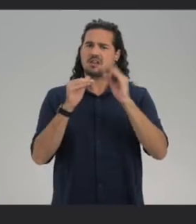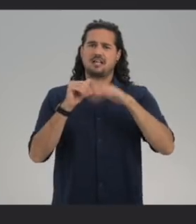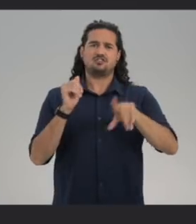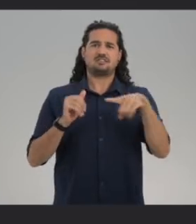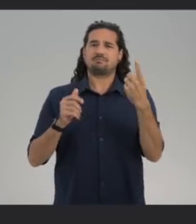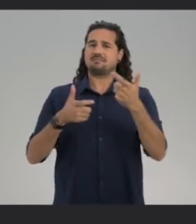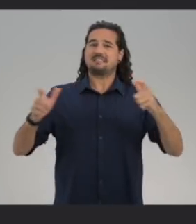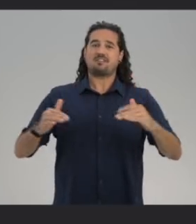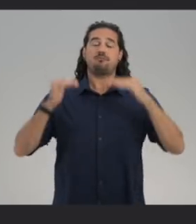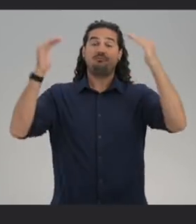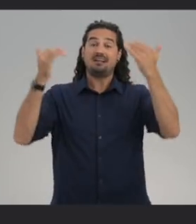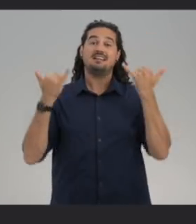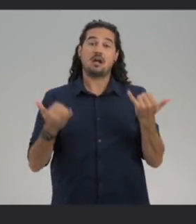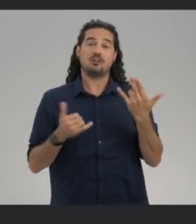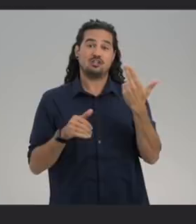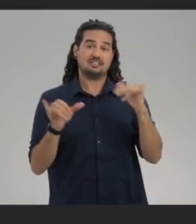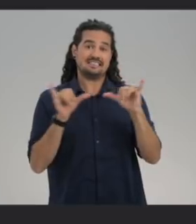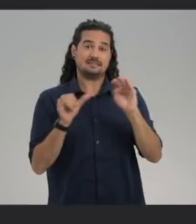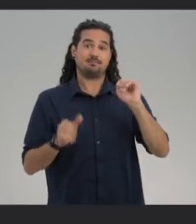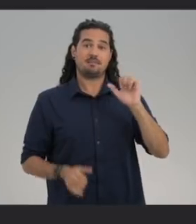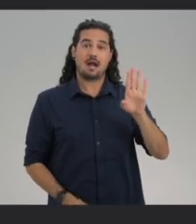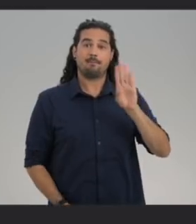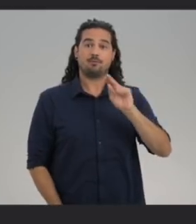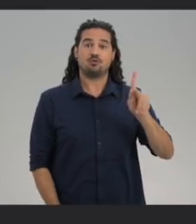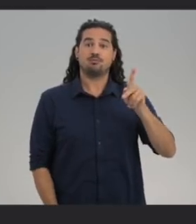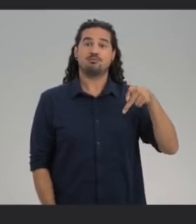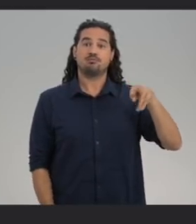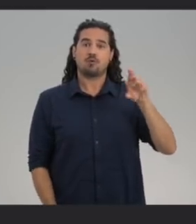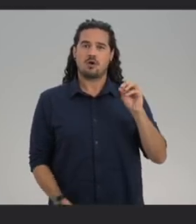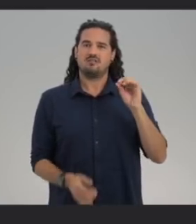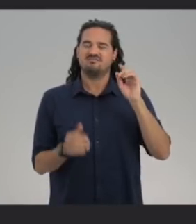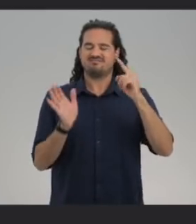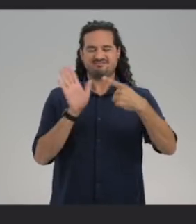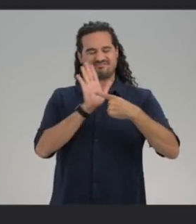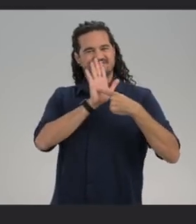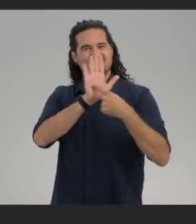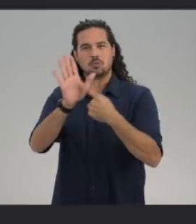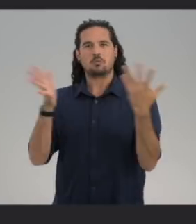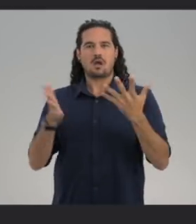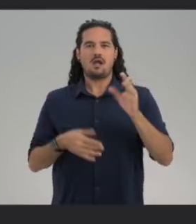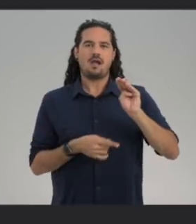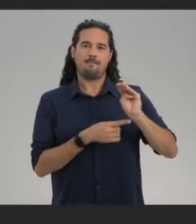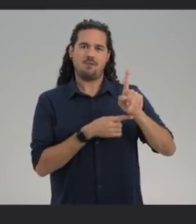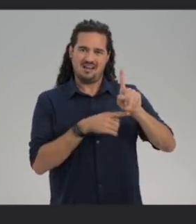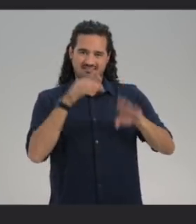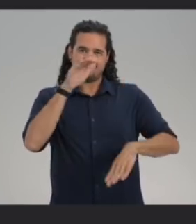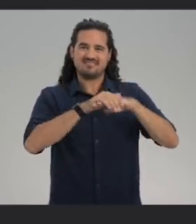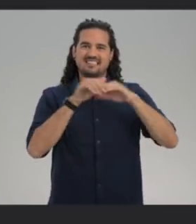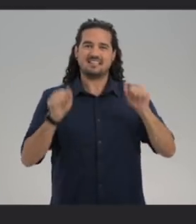The 13-inch MacBook Pro is the ultimate expression of what the M1 chip can do. Now back to John.